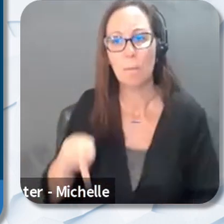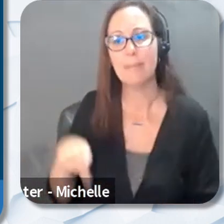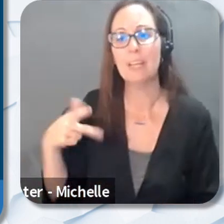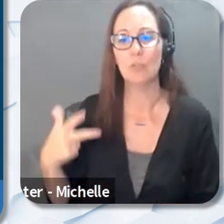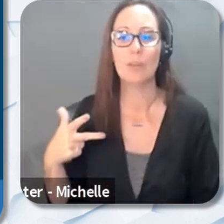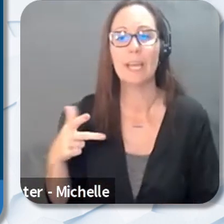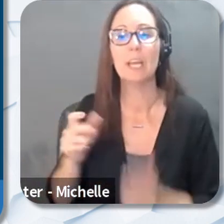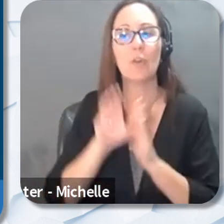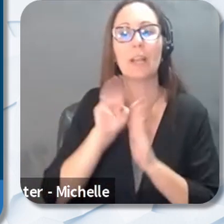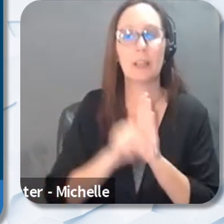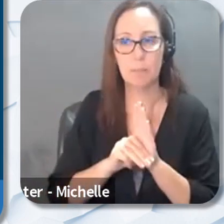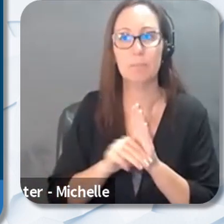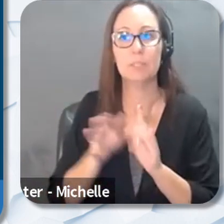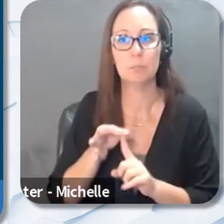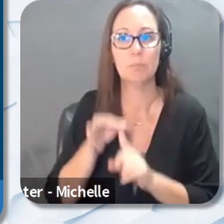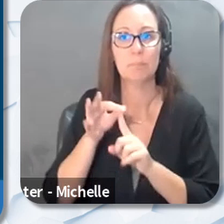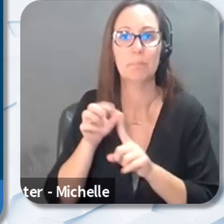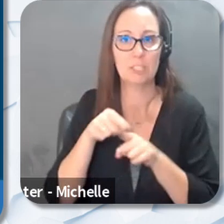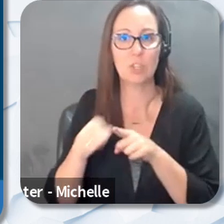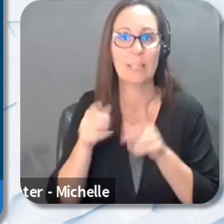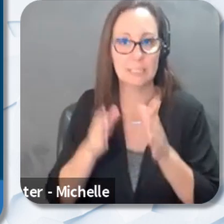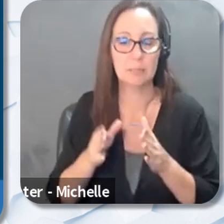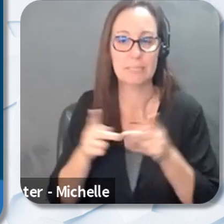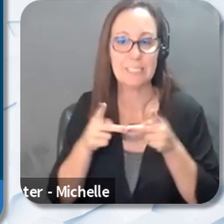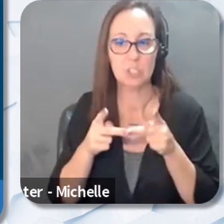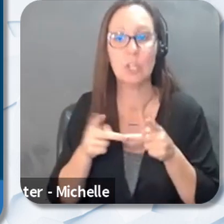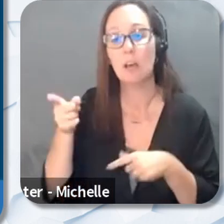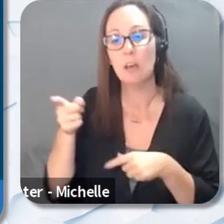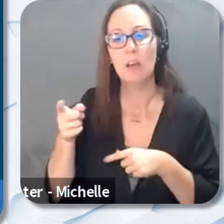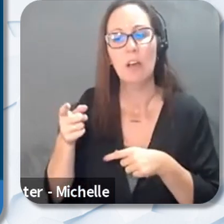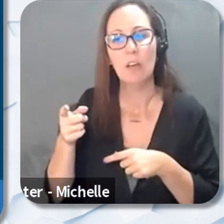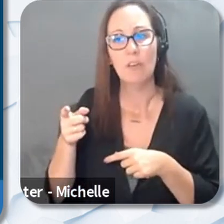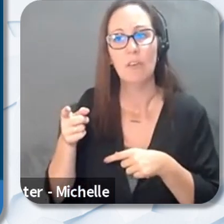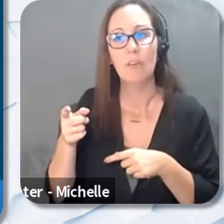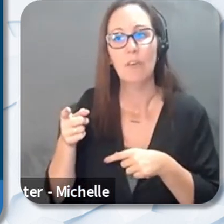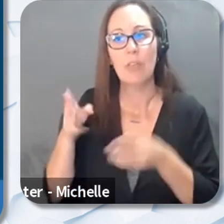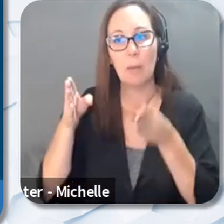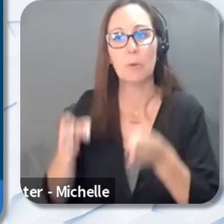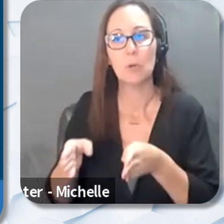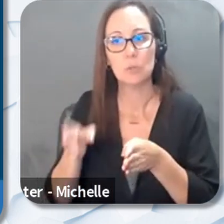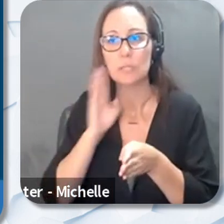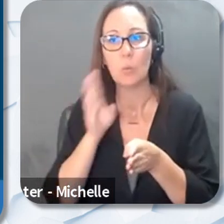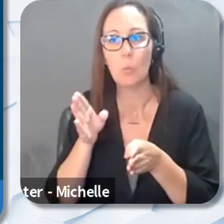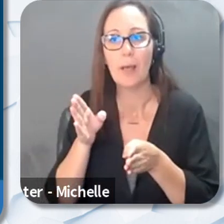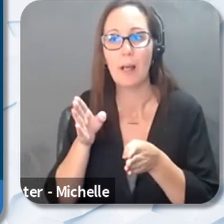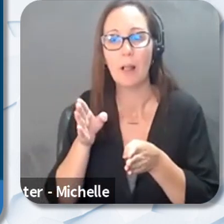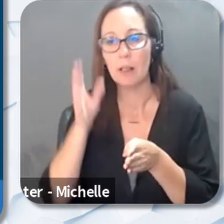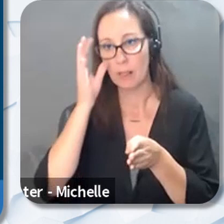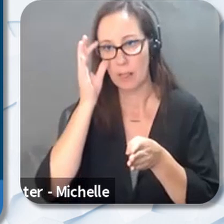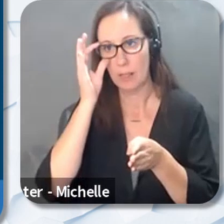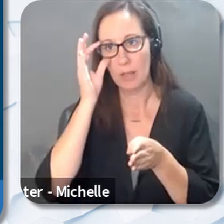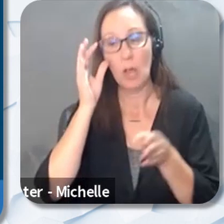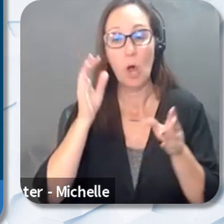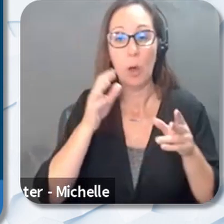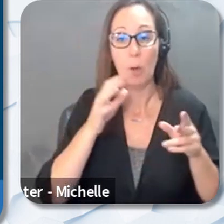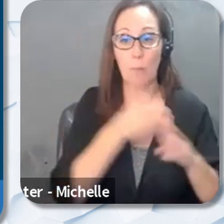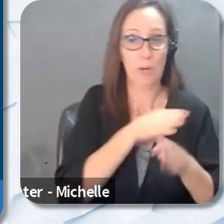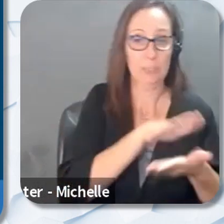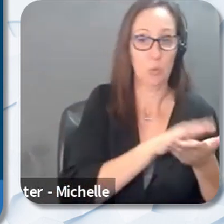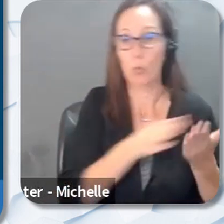instruction specialist who will be taking. The peak preschool through third grade into